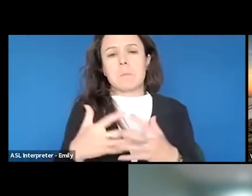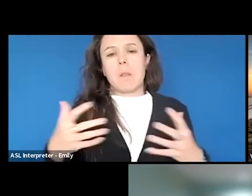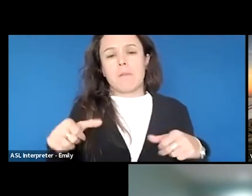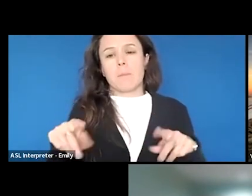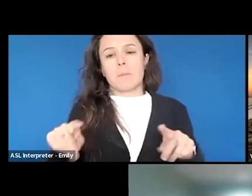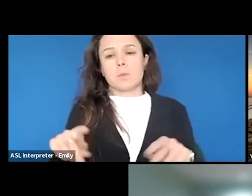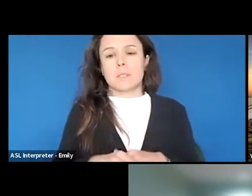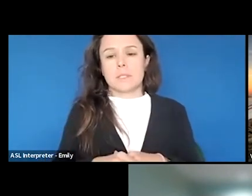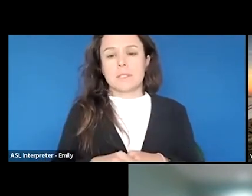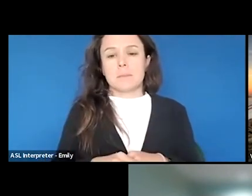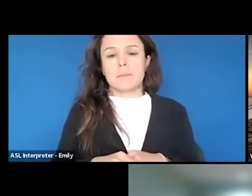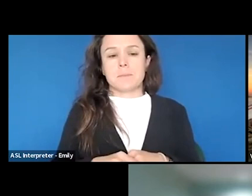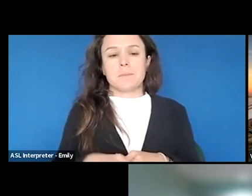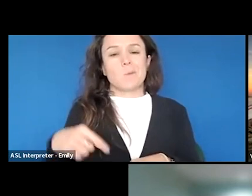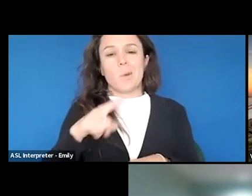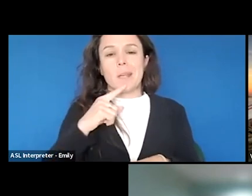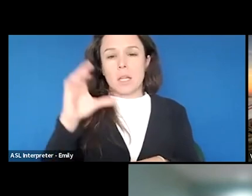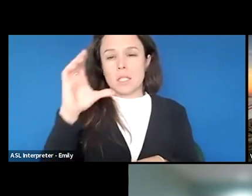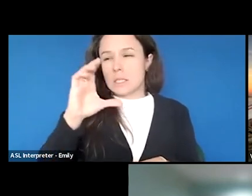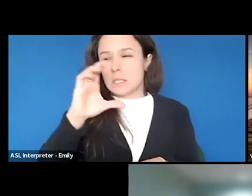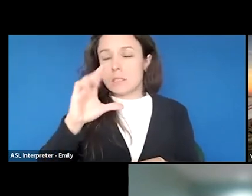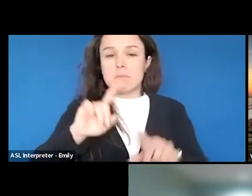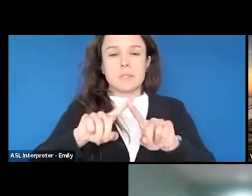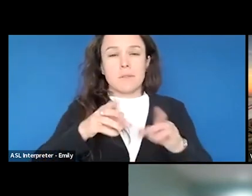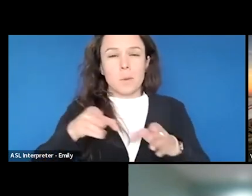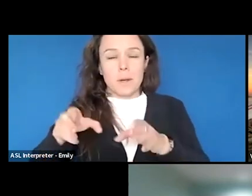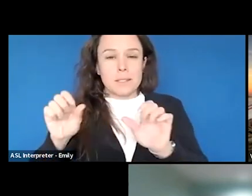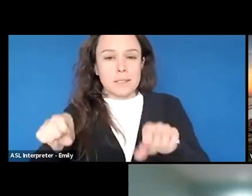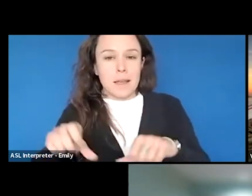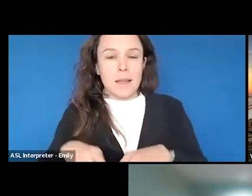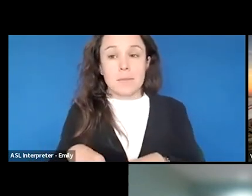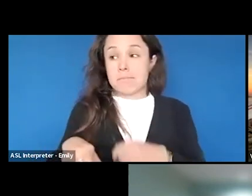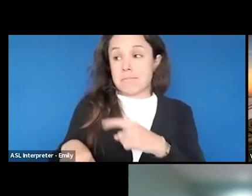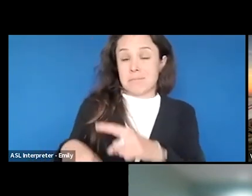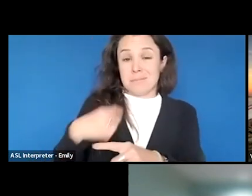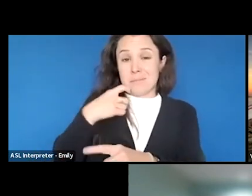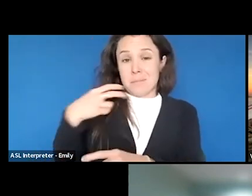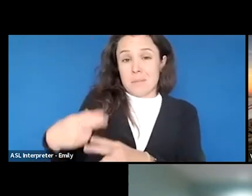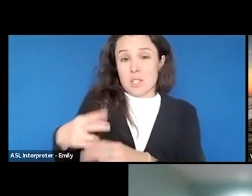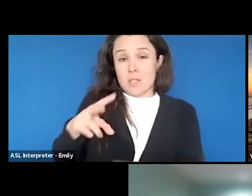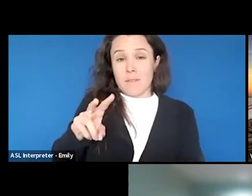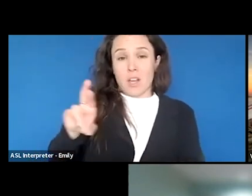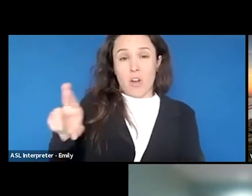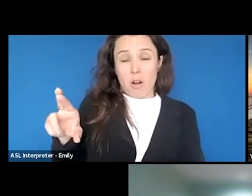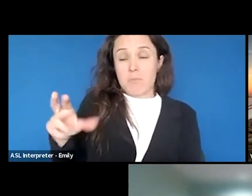we'll we can explore these multiple ways. Vint mentioned VR as possible as well and